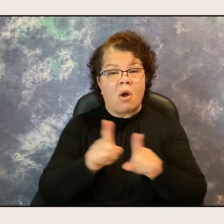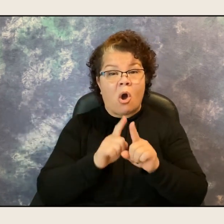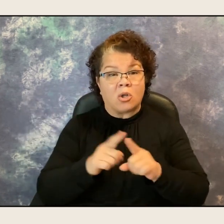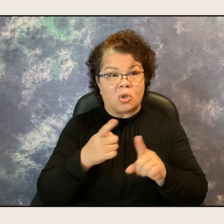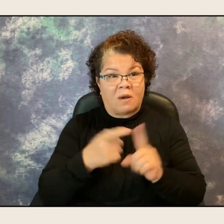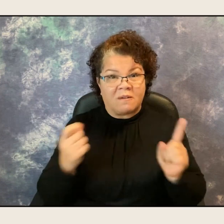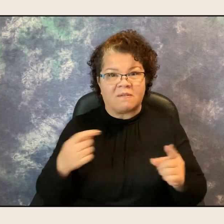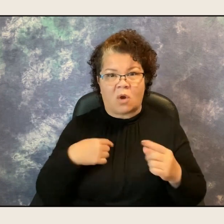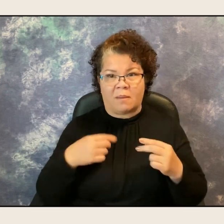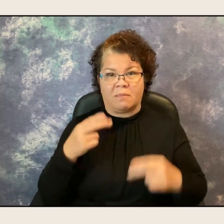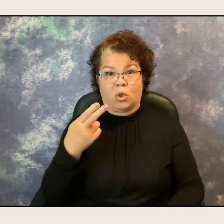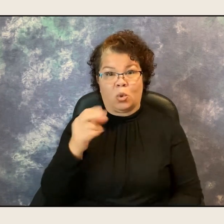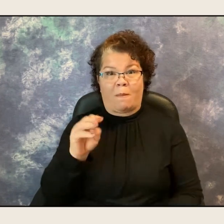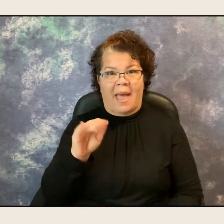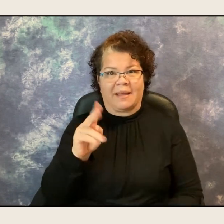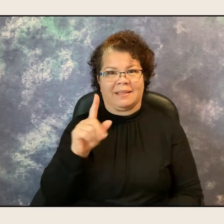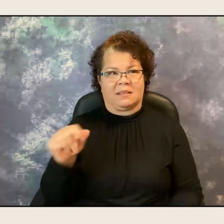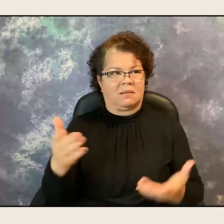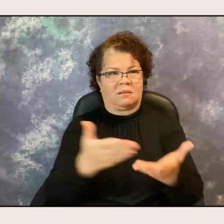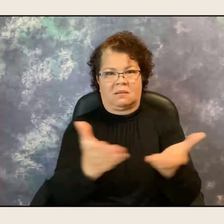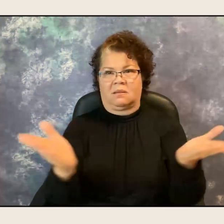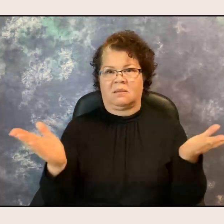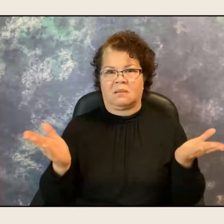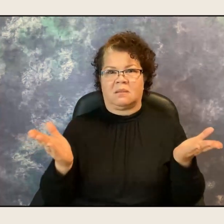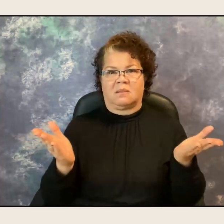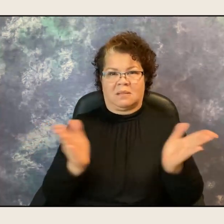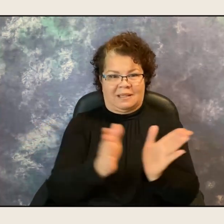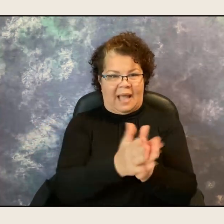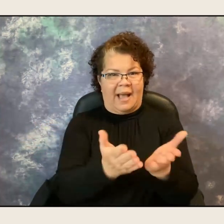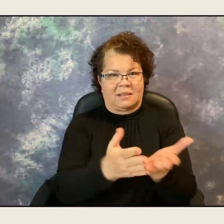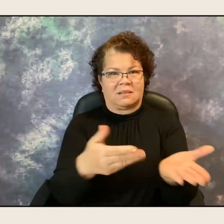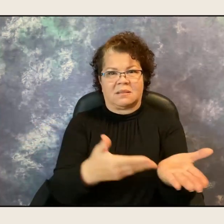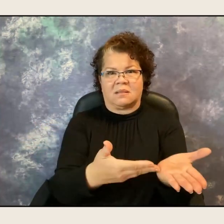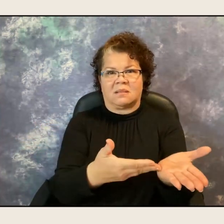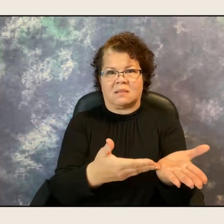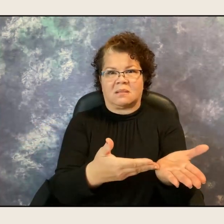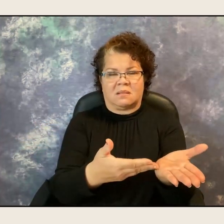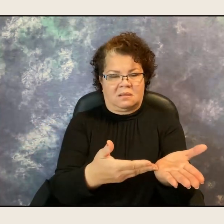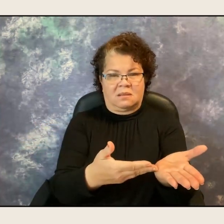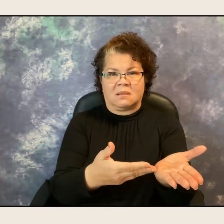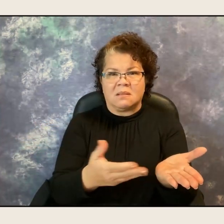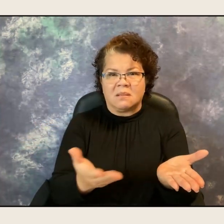the great texts, the spiritual texts, right? Like the writer ,